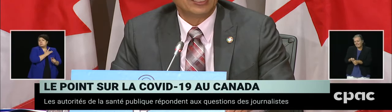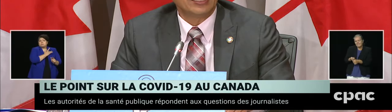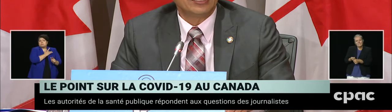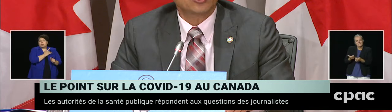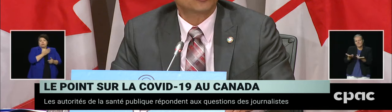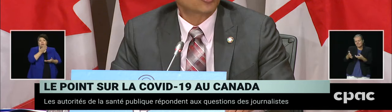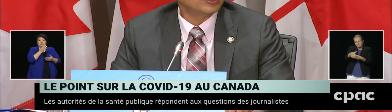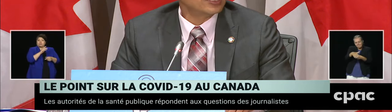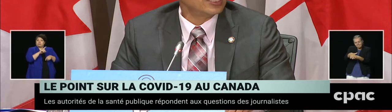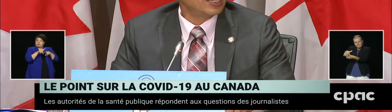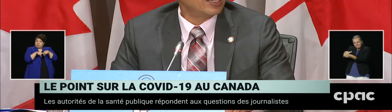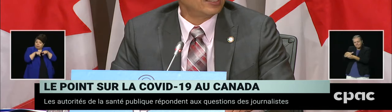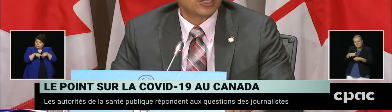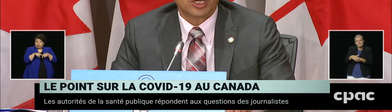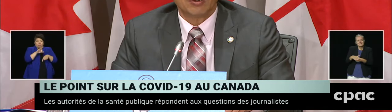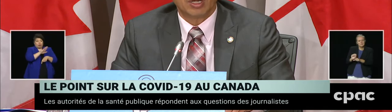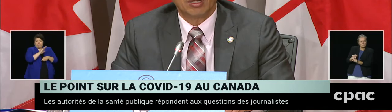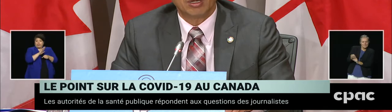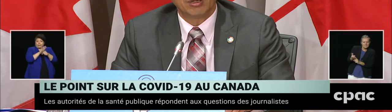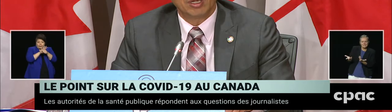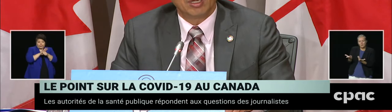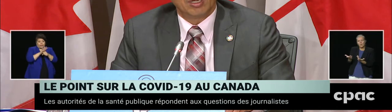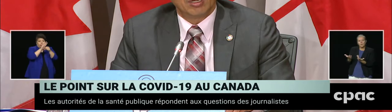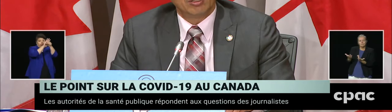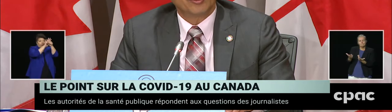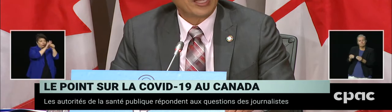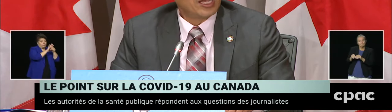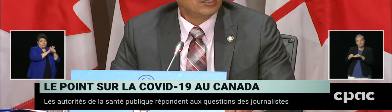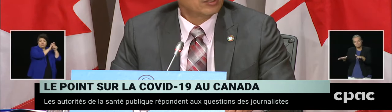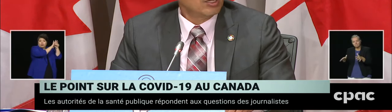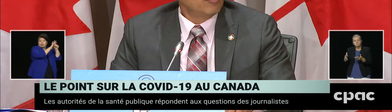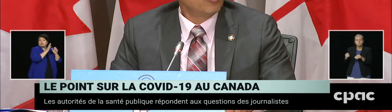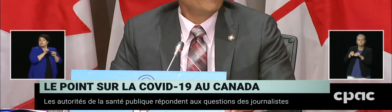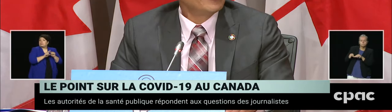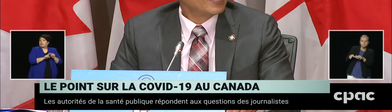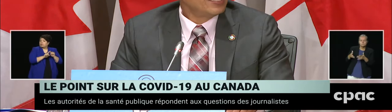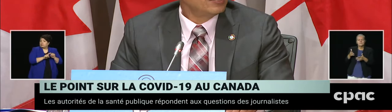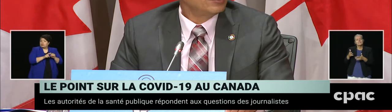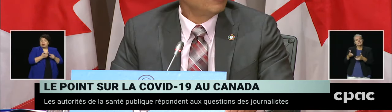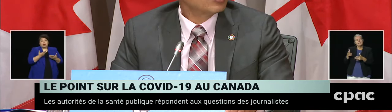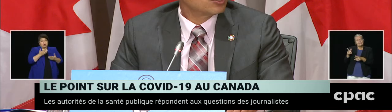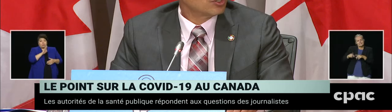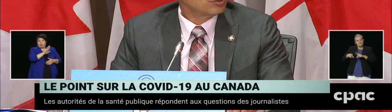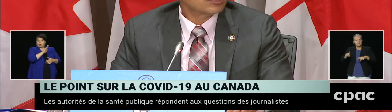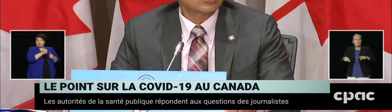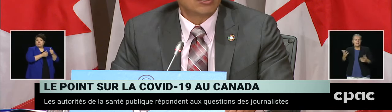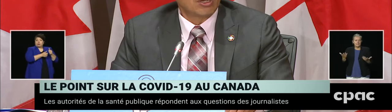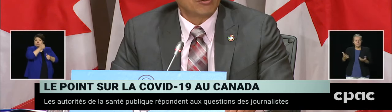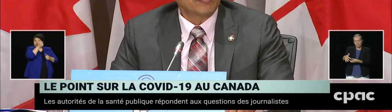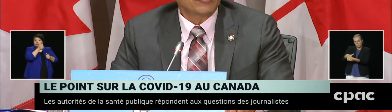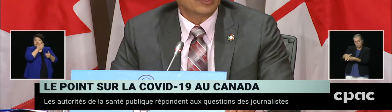PROVINCE, IT DEPENDS, PERHAPS